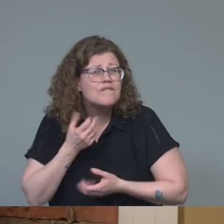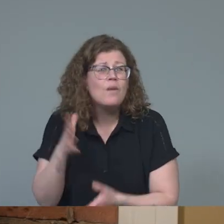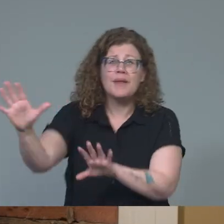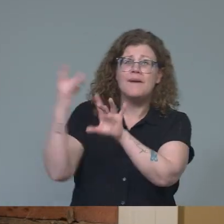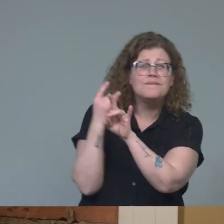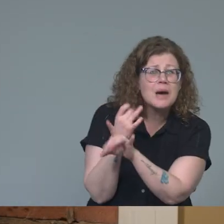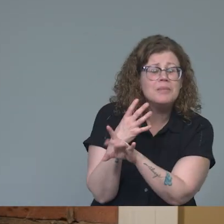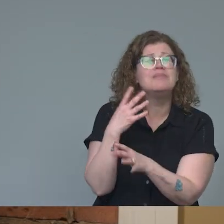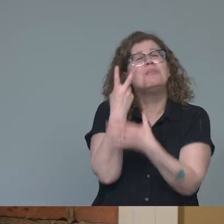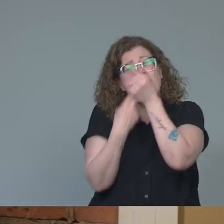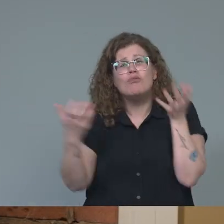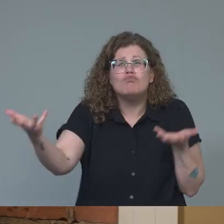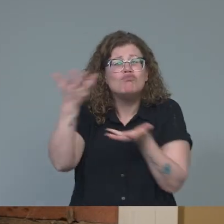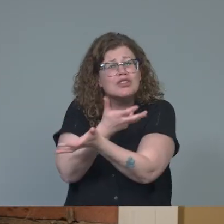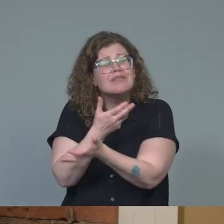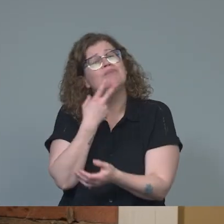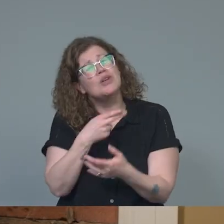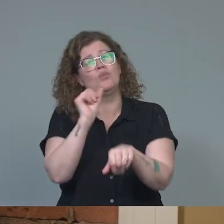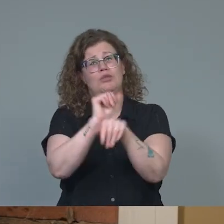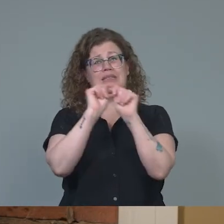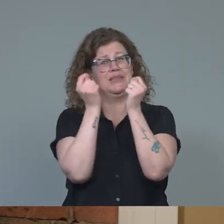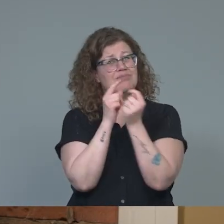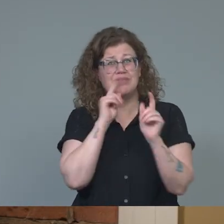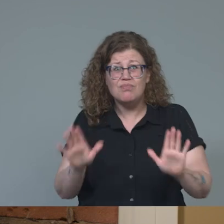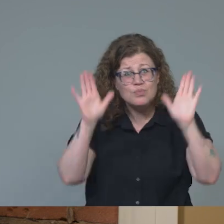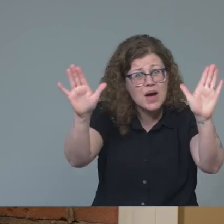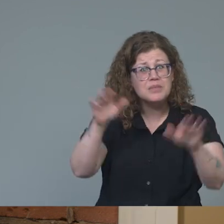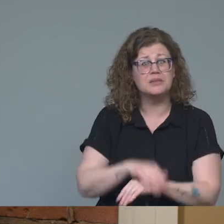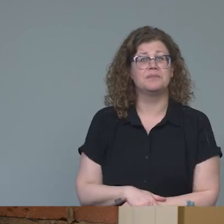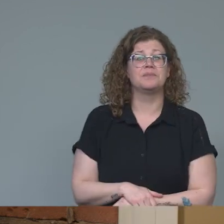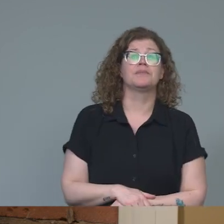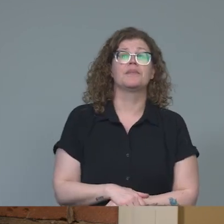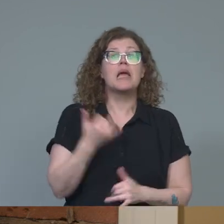So the trick here, and it's subtle, the trick is how do you engage the community,